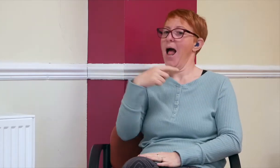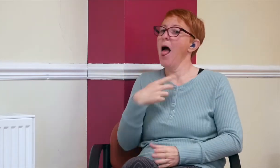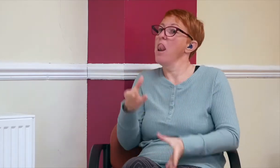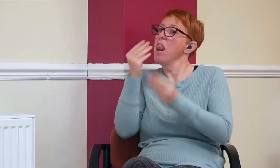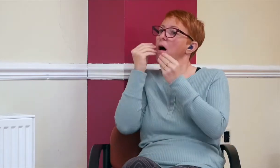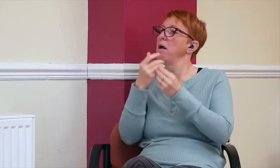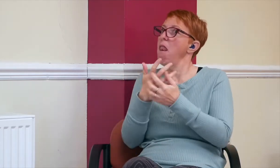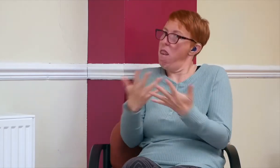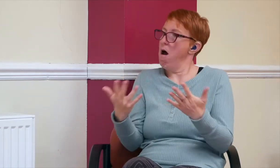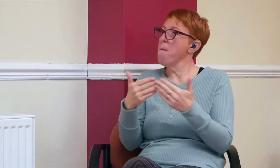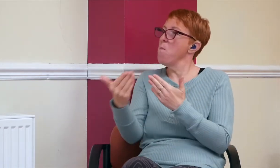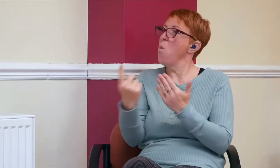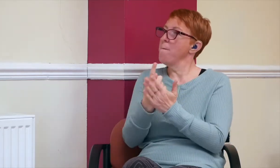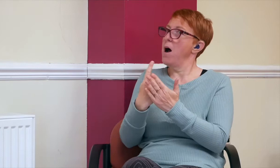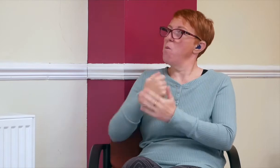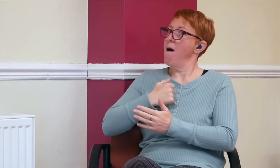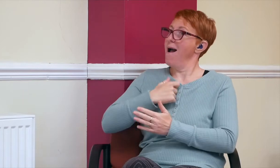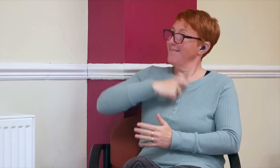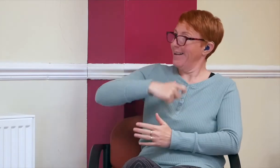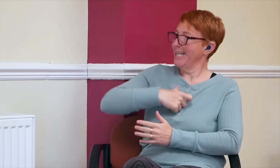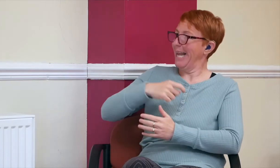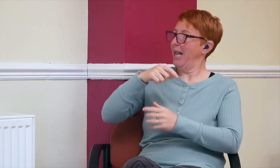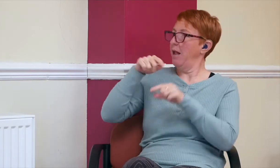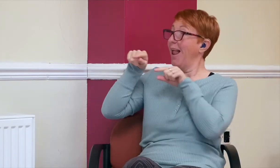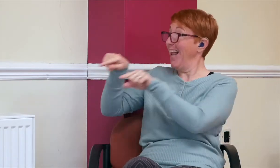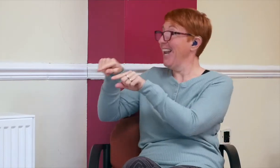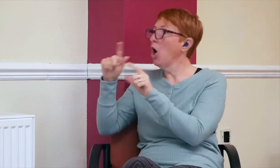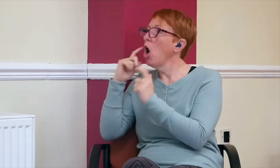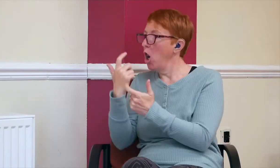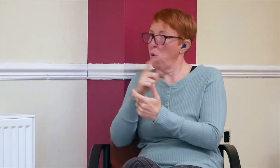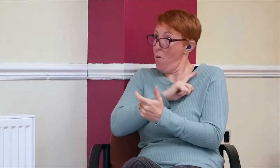I learned a lot more about my identity,